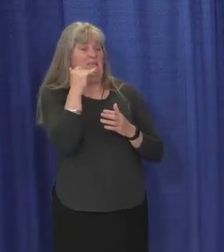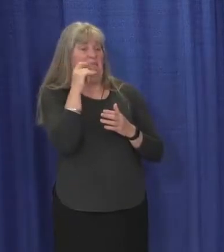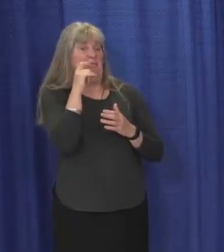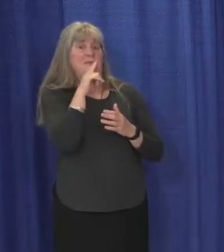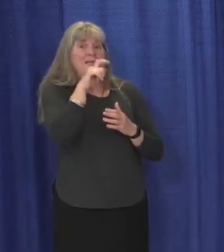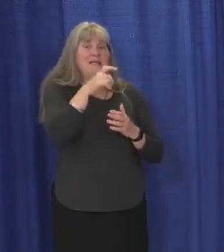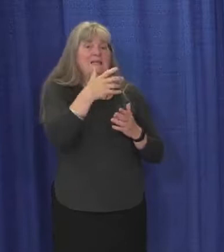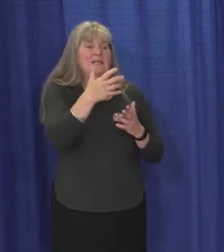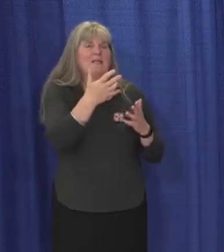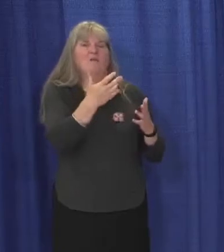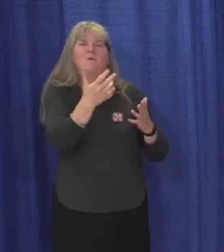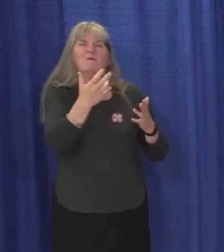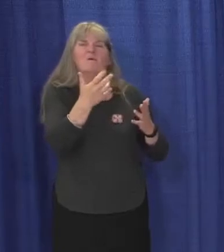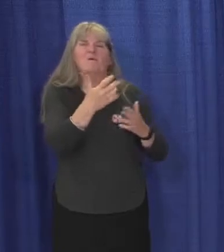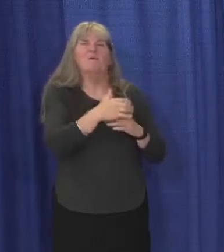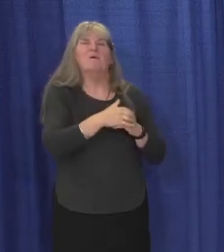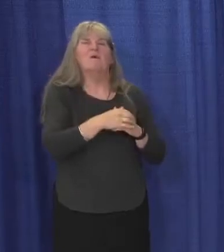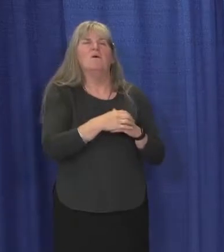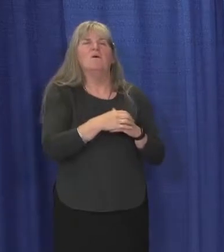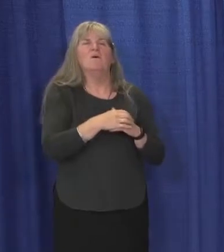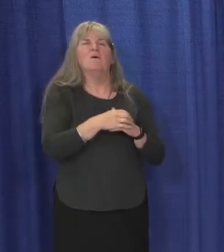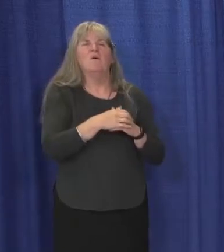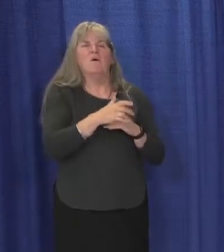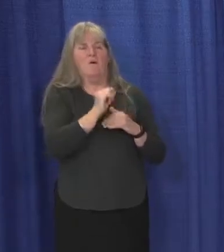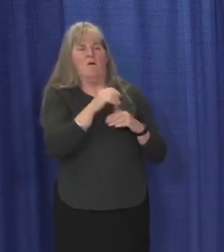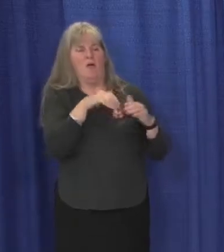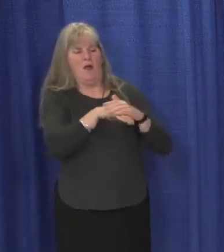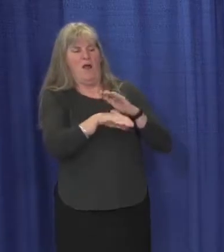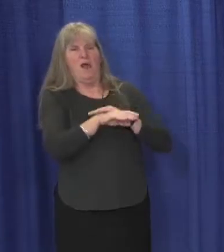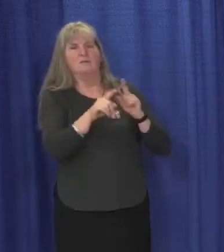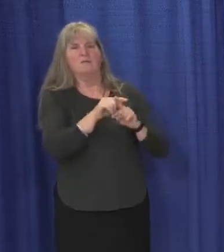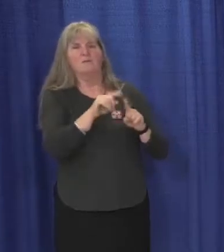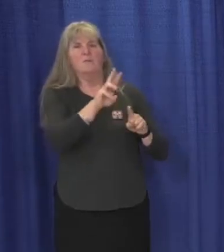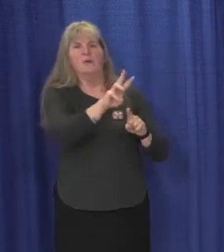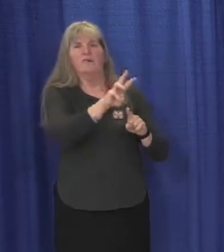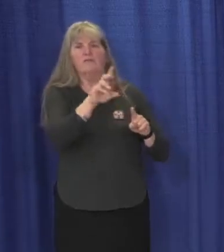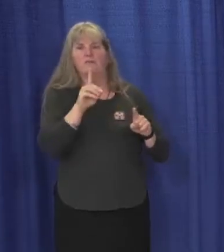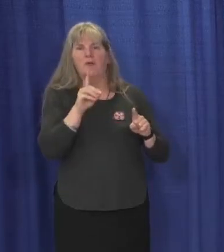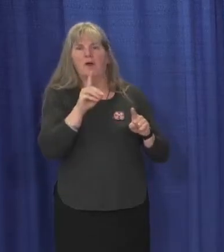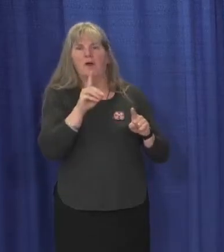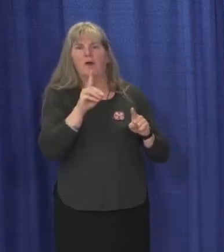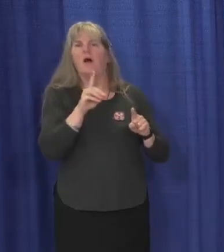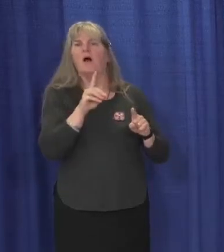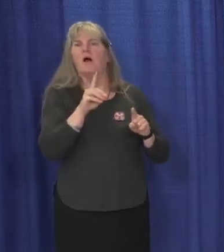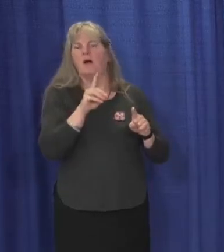where it's indicated or providing access to withdraw